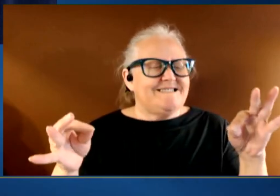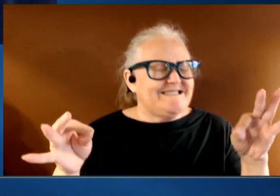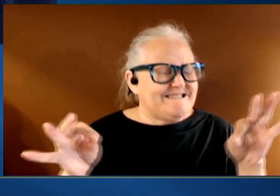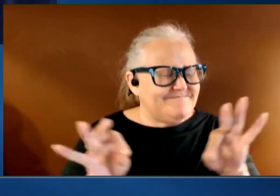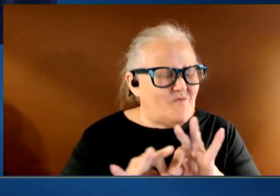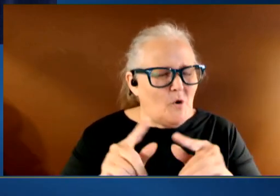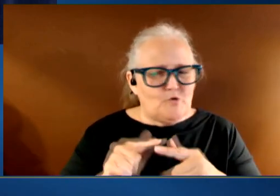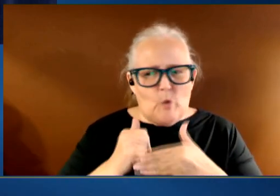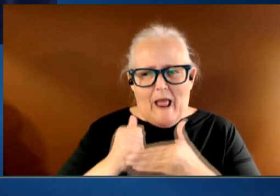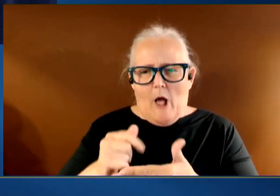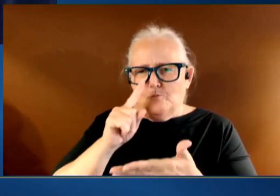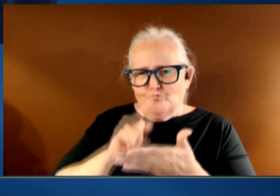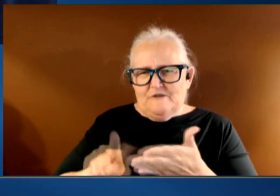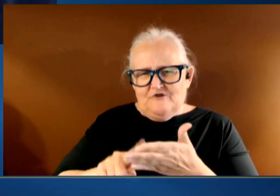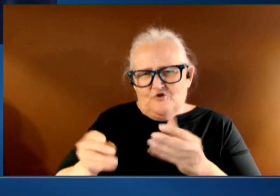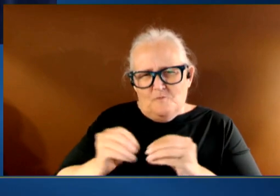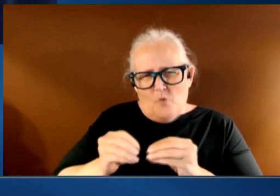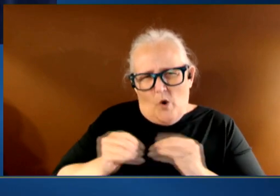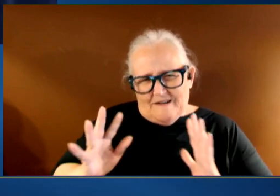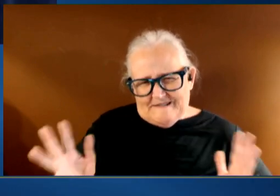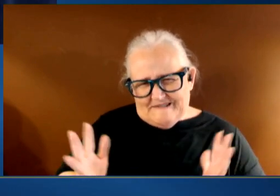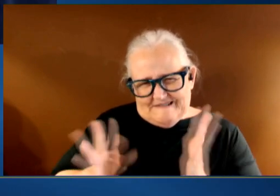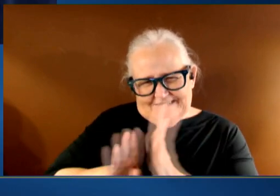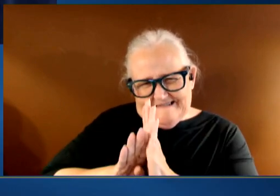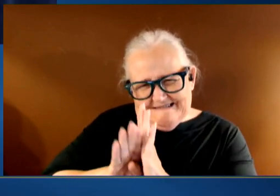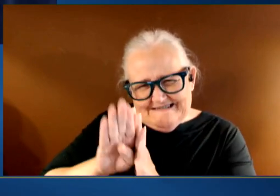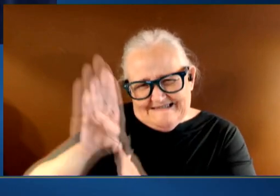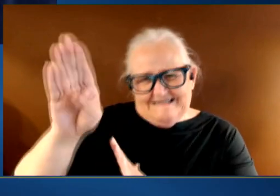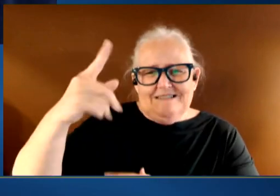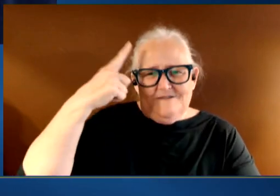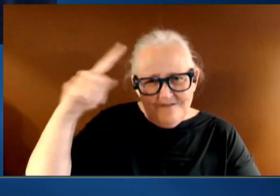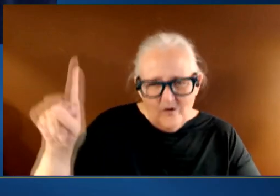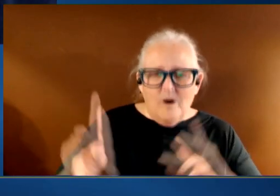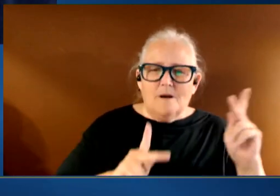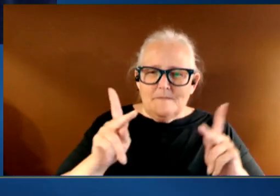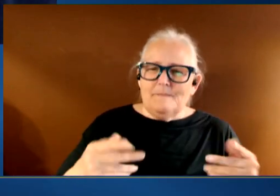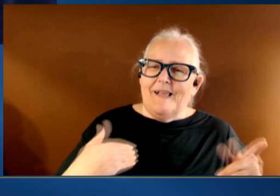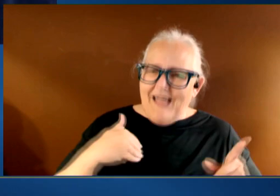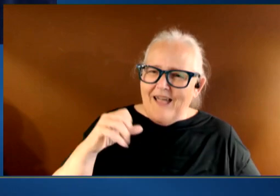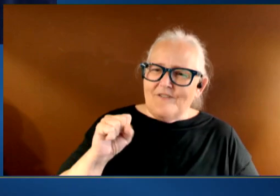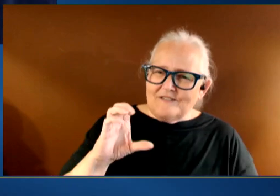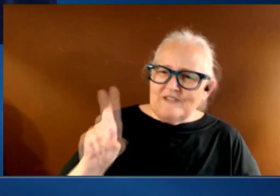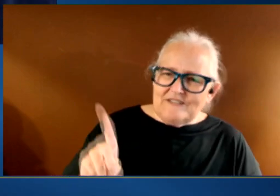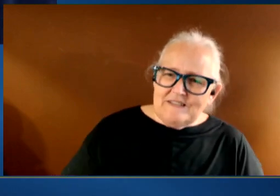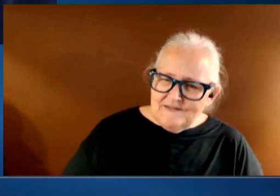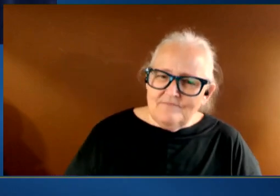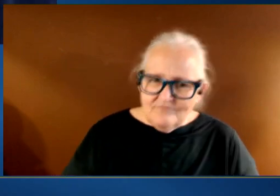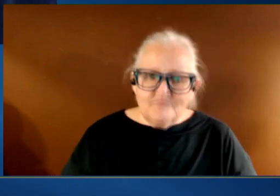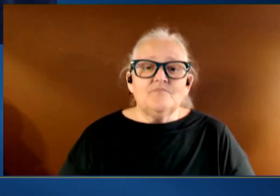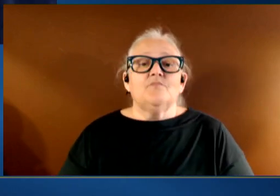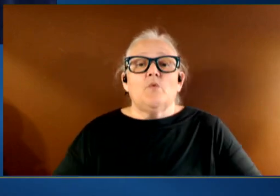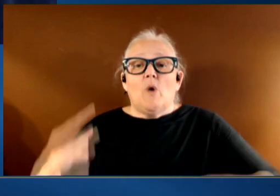development for people with sickle cell disease. I think we are -- we have maybe just a minute,